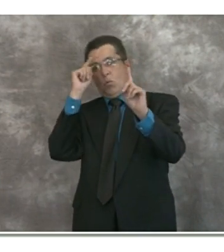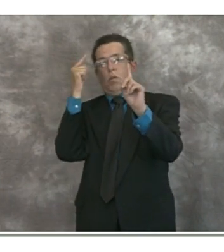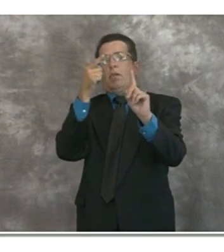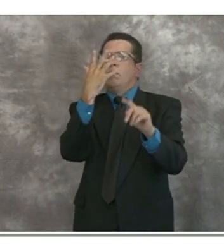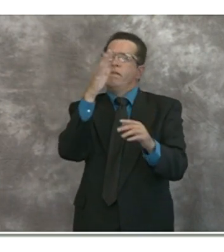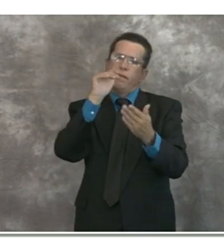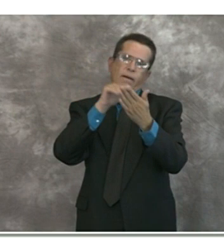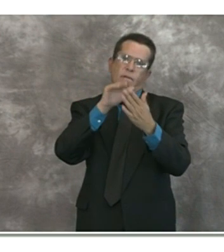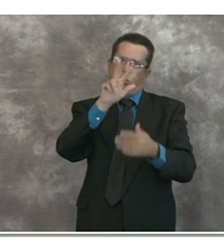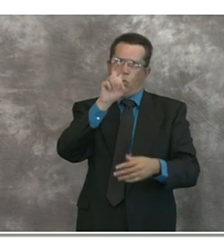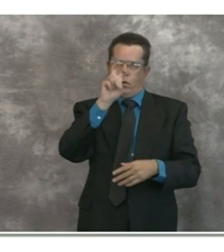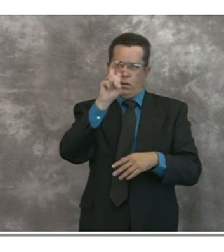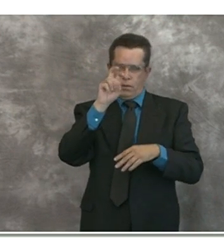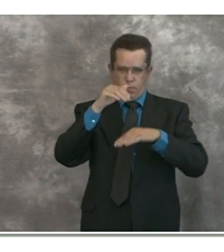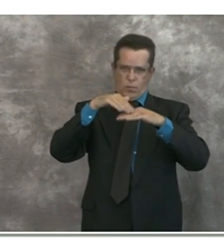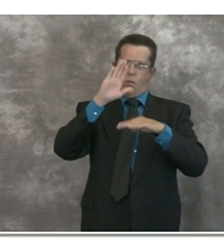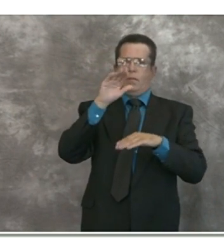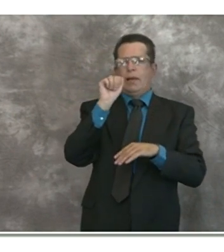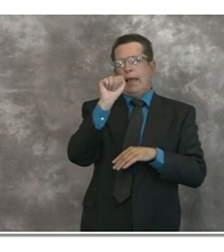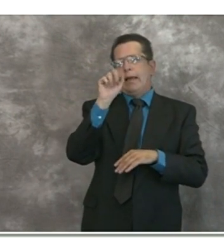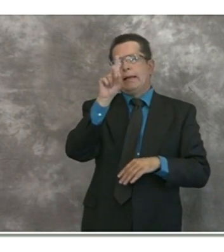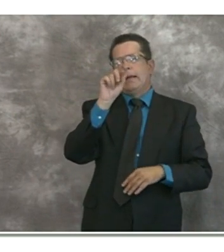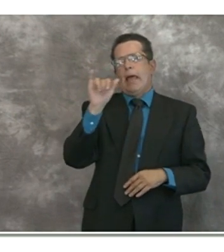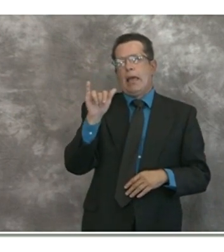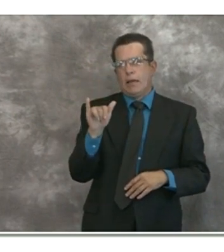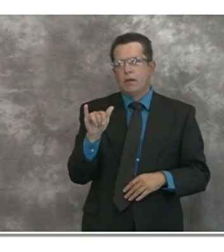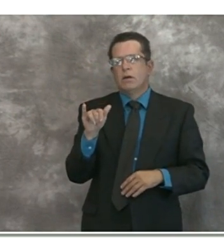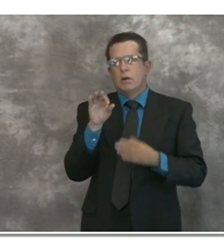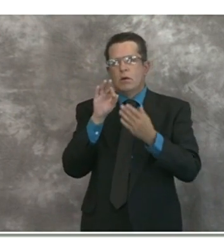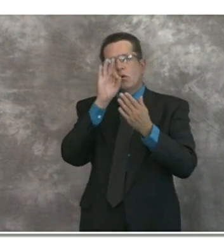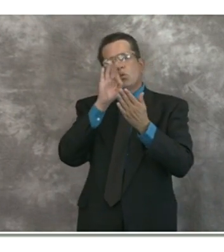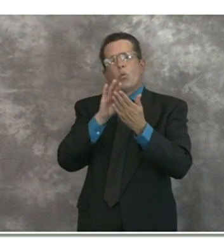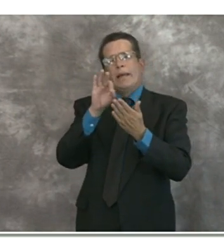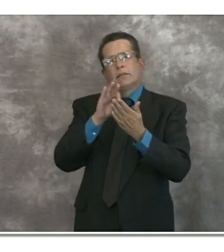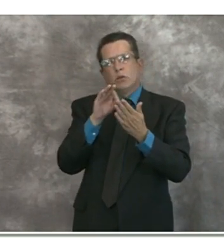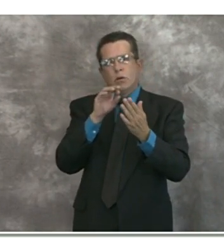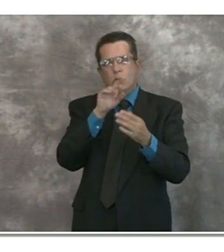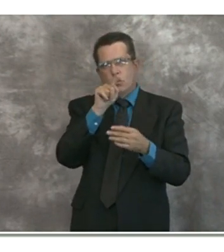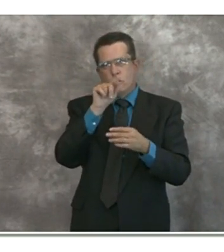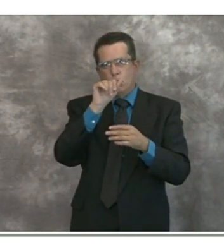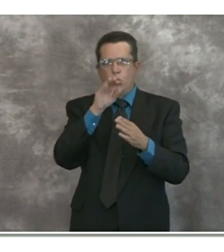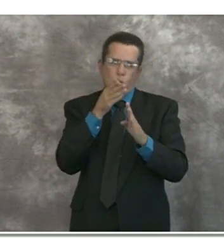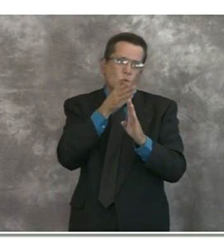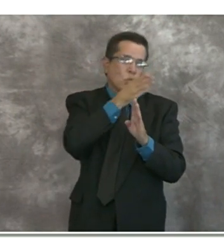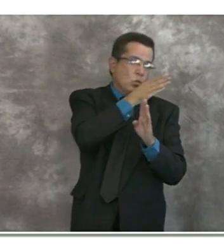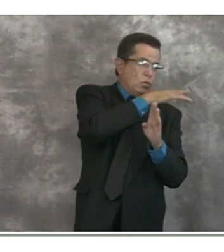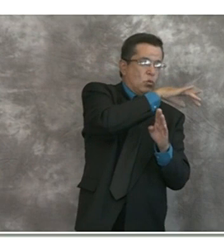ROLLING 7 DAY AVERAGE IS AT 4,567. INCREMENTALLY CLOSER TO OUR INITIAL GOAL. 5200 PER